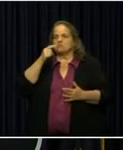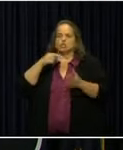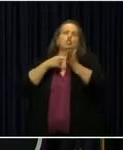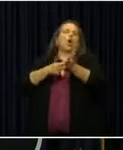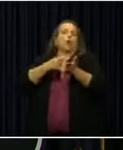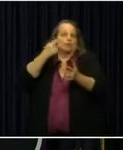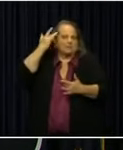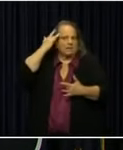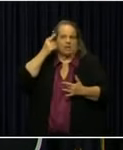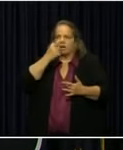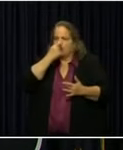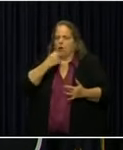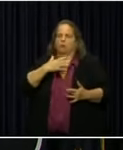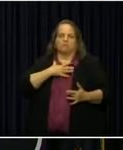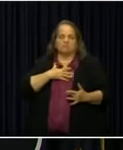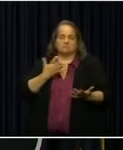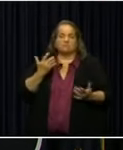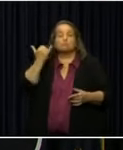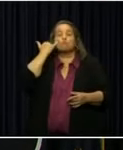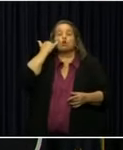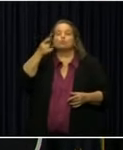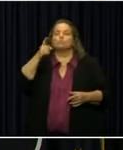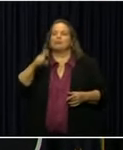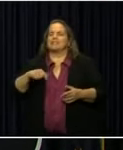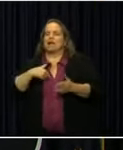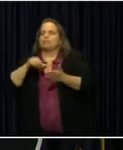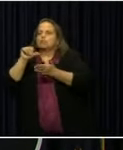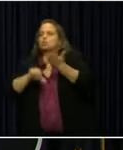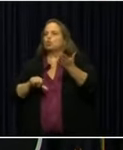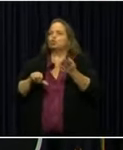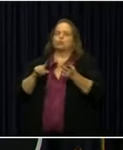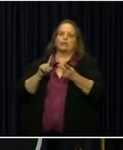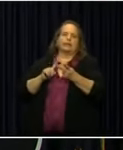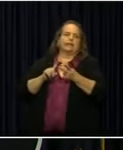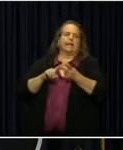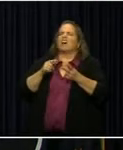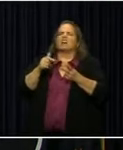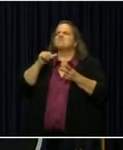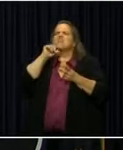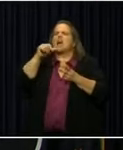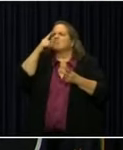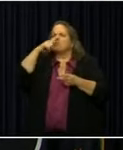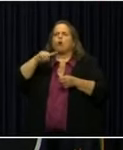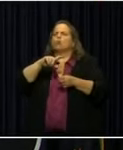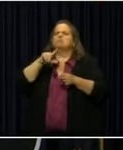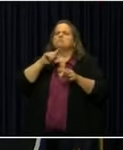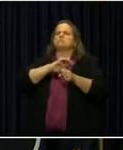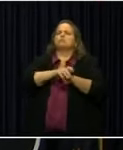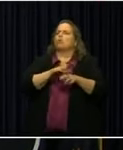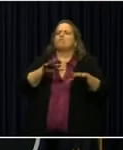LIFE WON'T BE NORMAL AGAIN UNTIL YOU CAN GET OUT THERE. THIS IS PART OF, AGAIN, WHAT